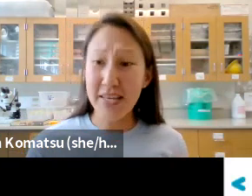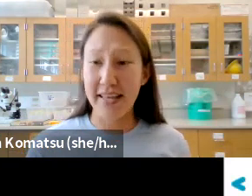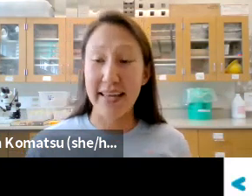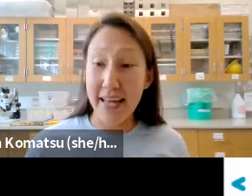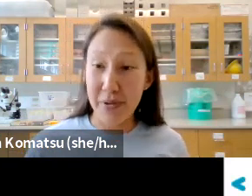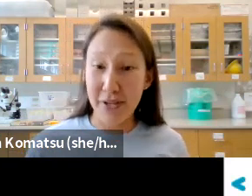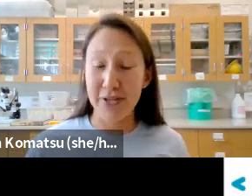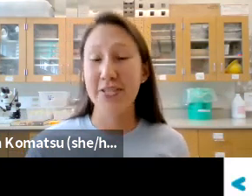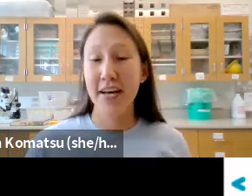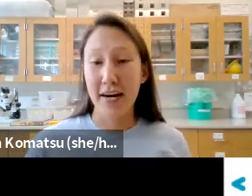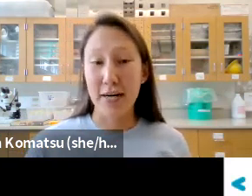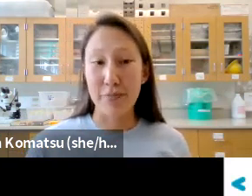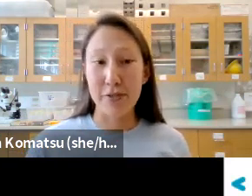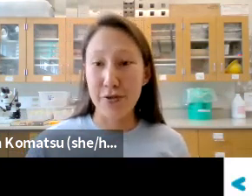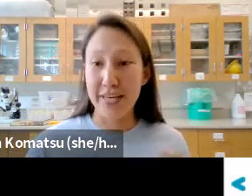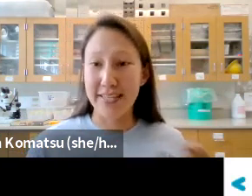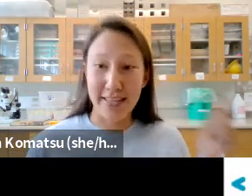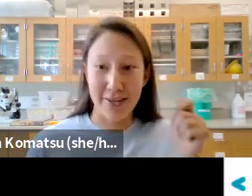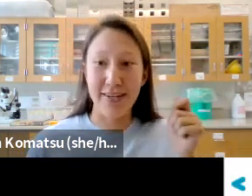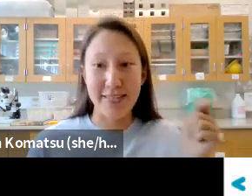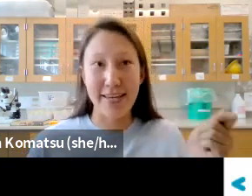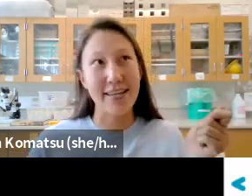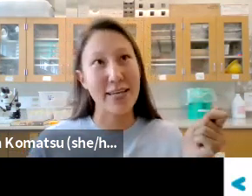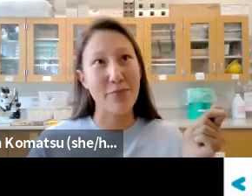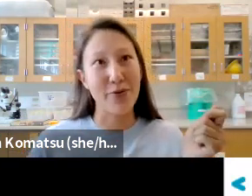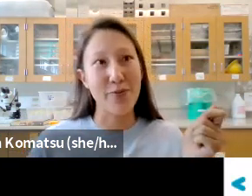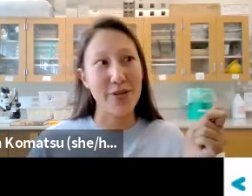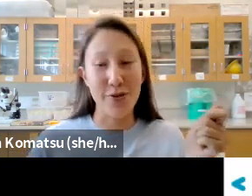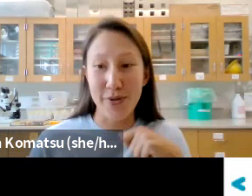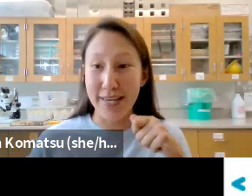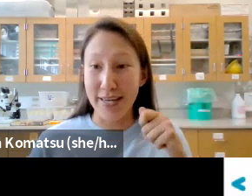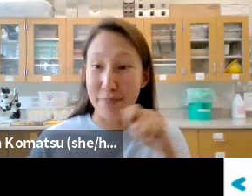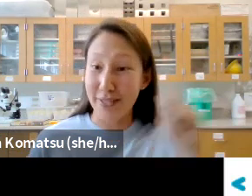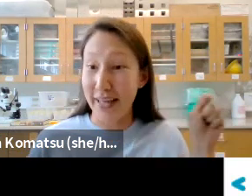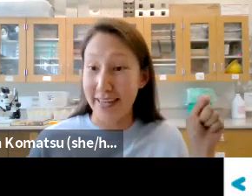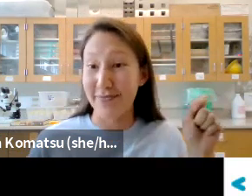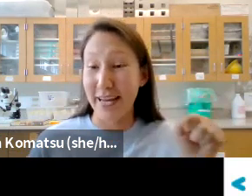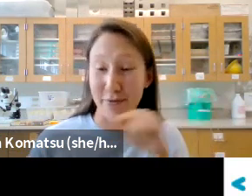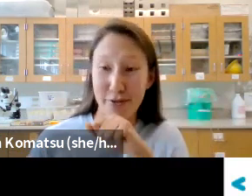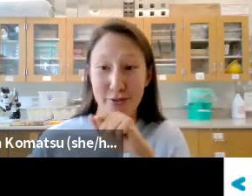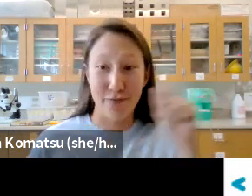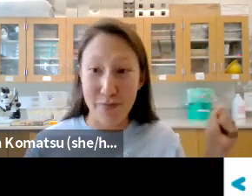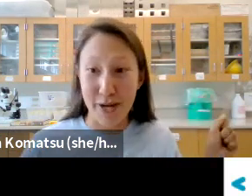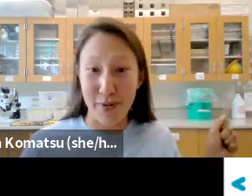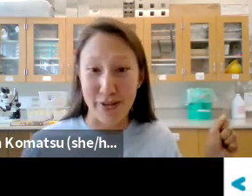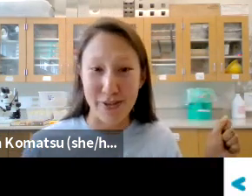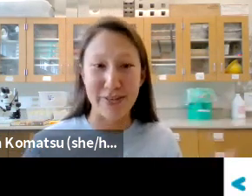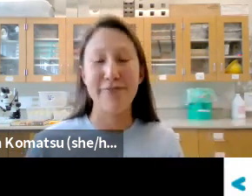Kim Komatsu (she/her): So things like caterpillars do this, then it's like an example would be you eating a piece of lettuce right where you're just ripping apart the leaf.